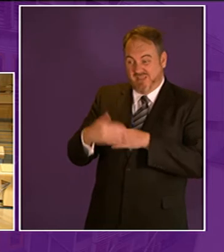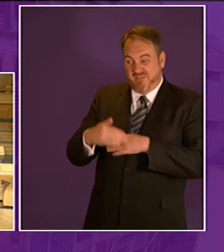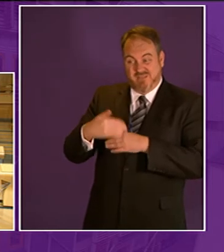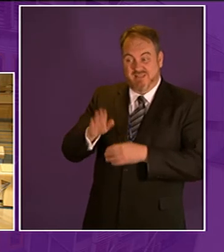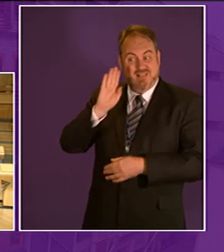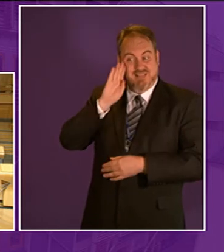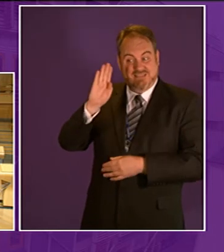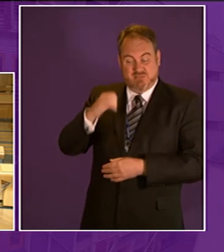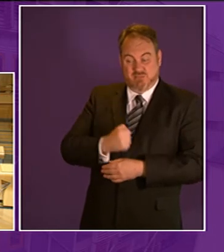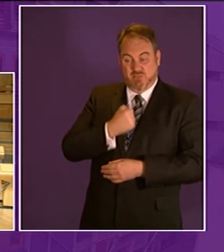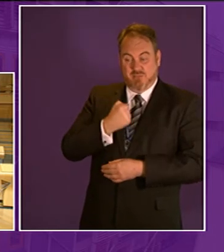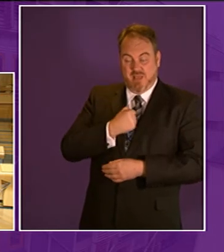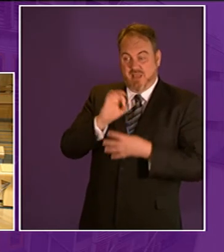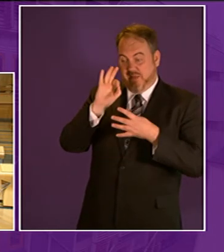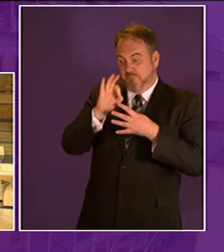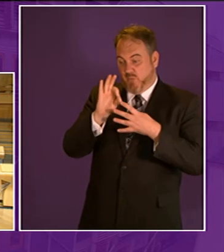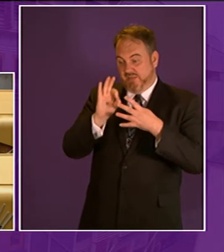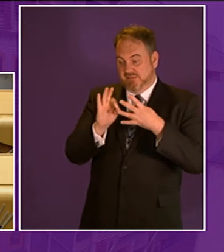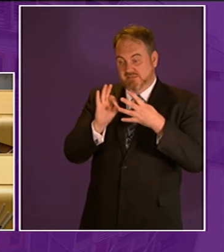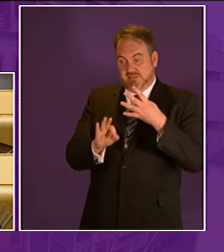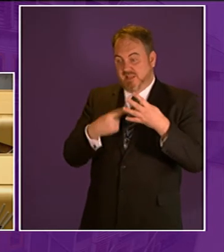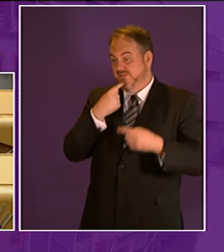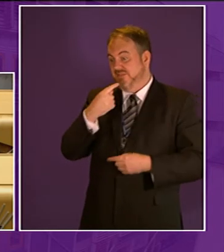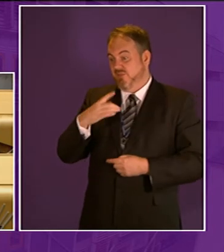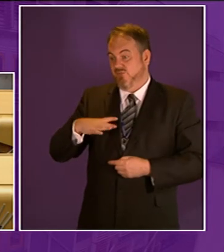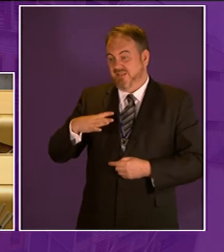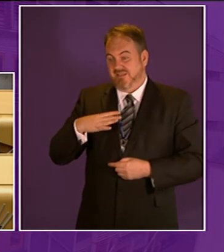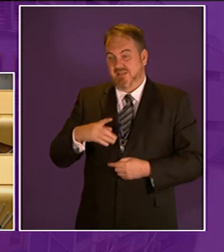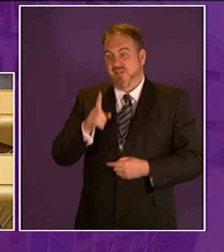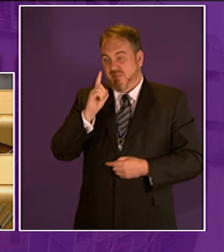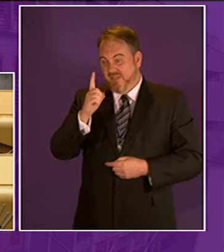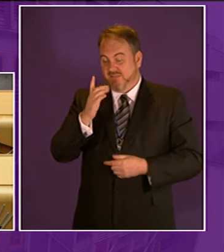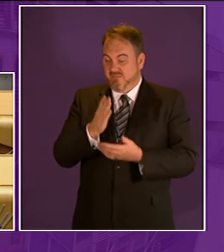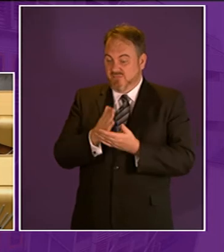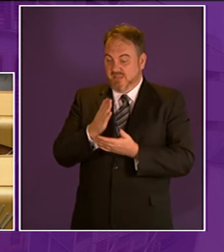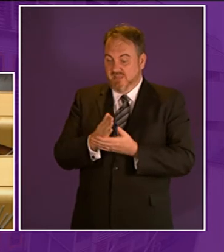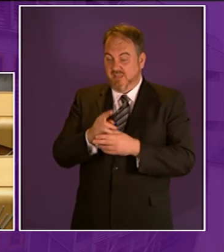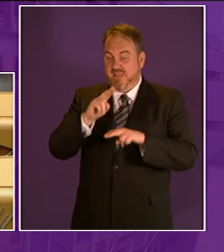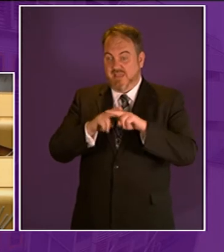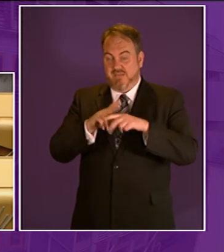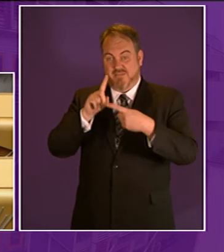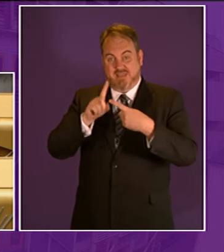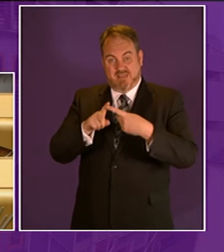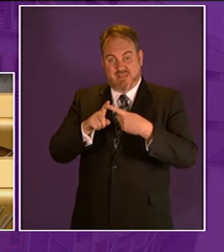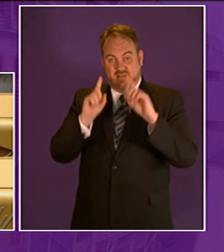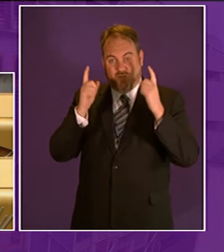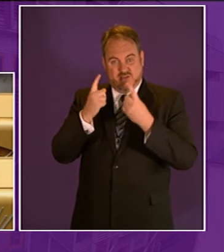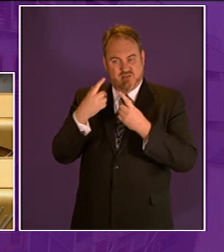to the points that I made in my statement about the further education sector’s achievements.